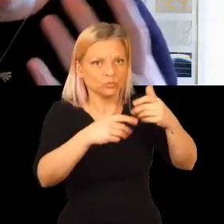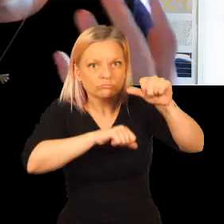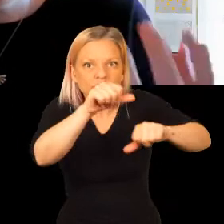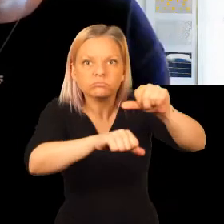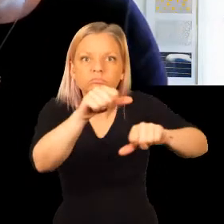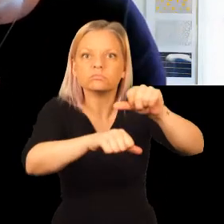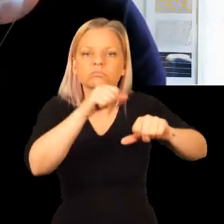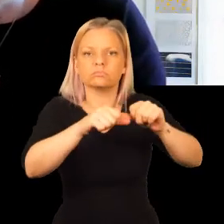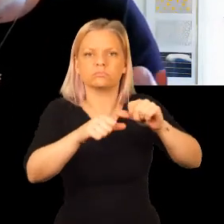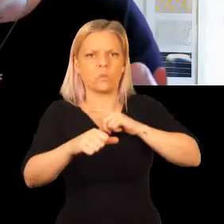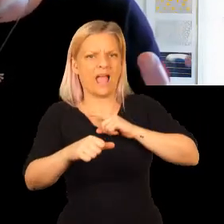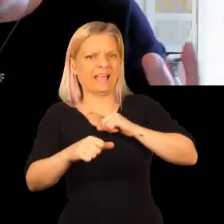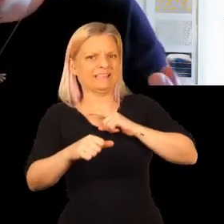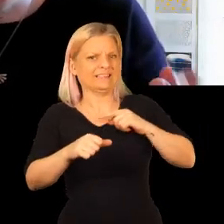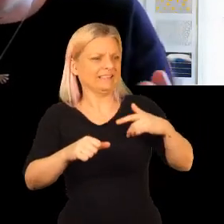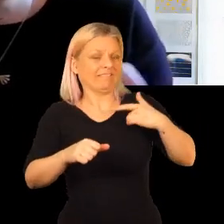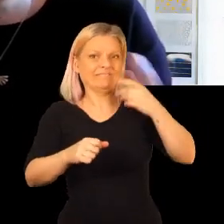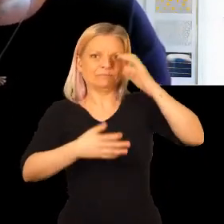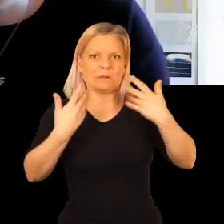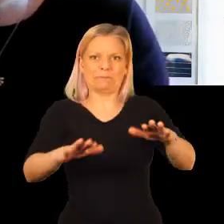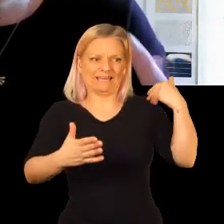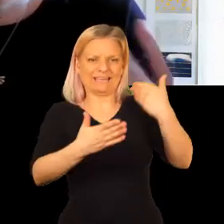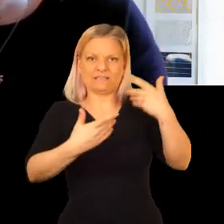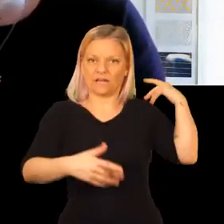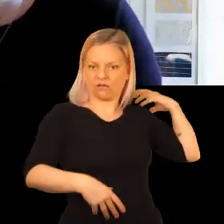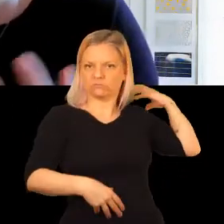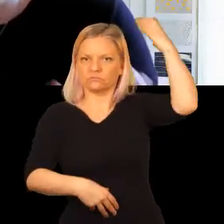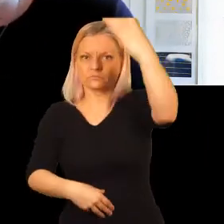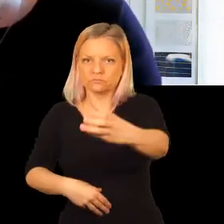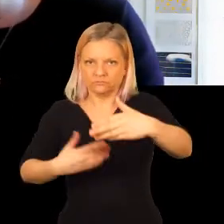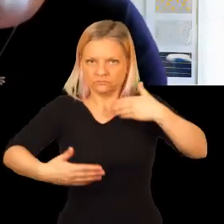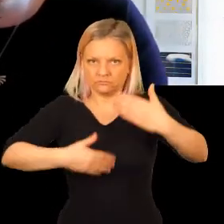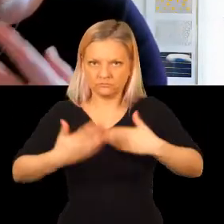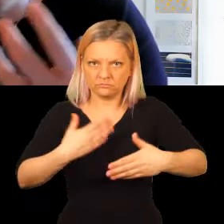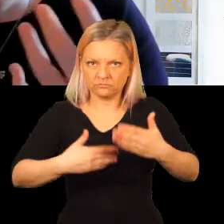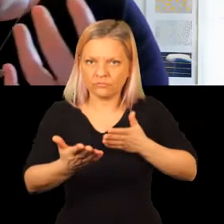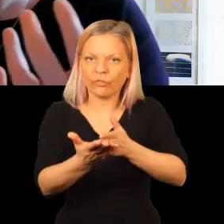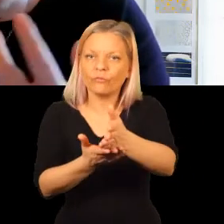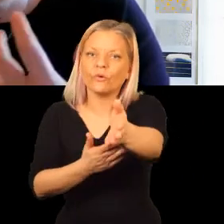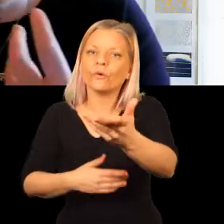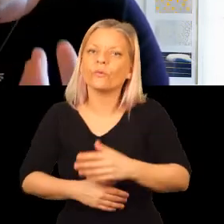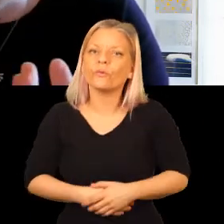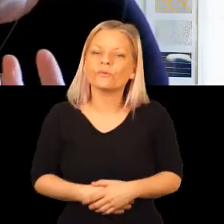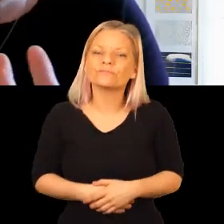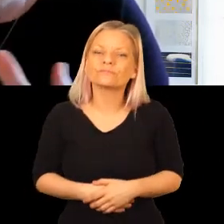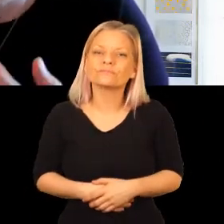as we create opportunities for peer support to happen as we create we're seeing you know as